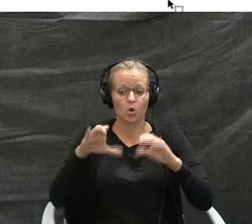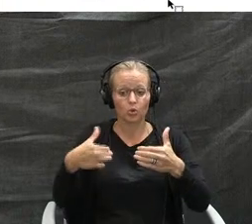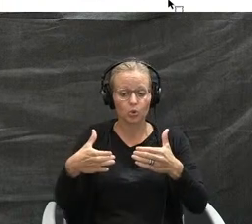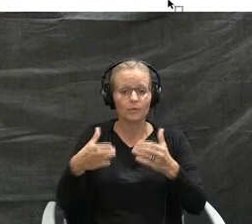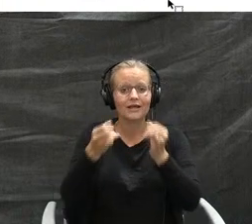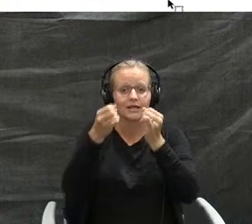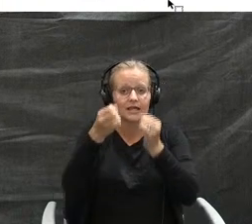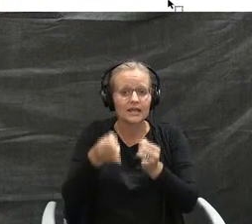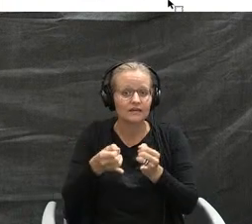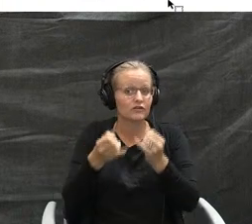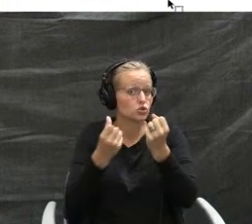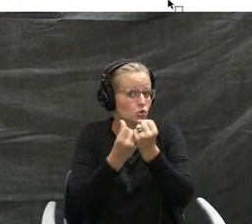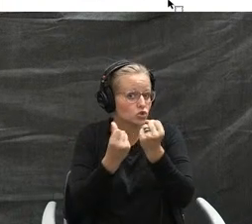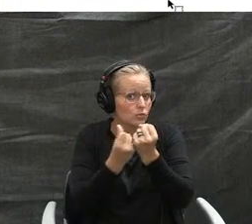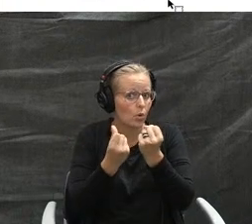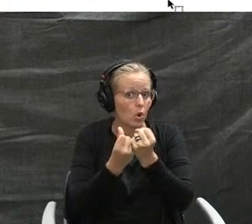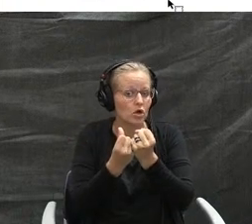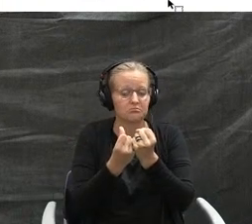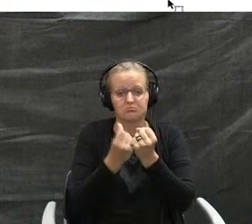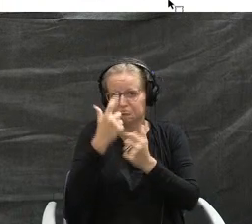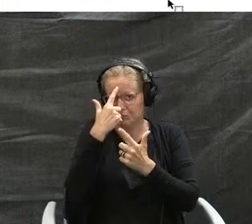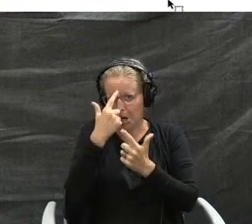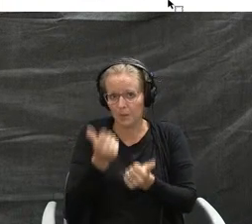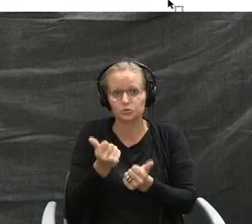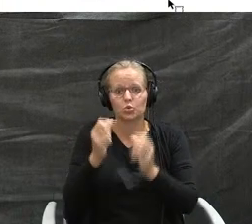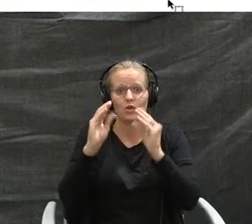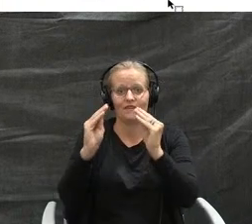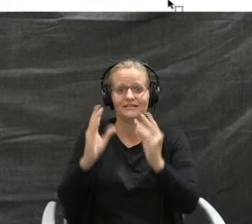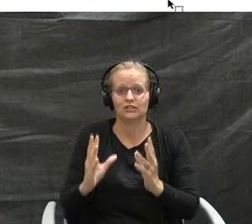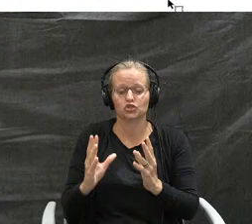the teachers decide or most appropriate for students that